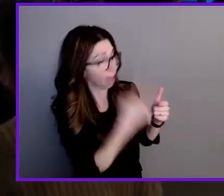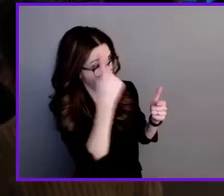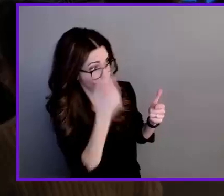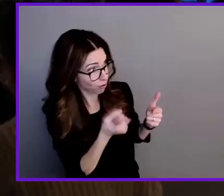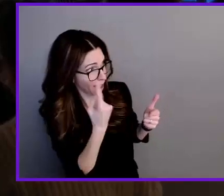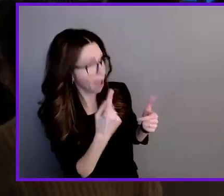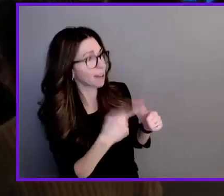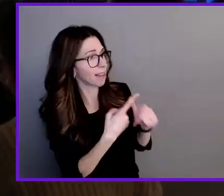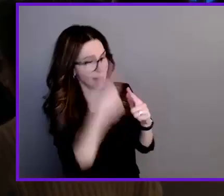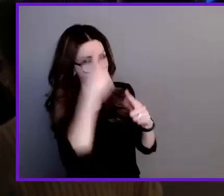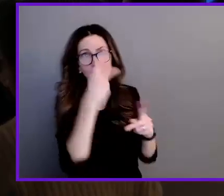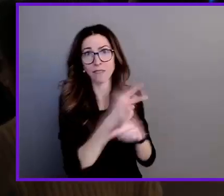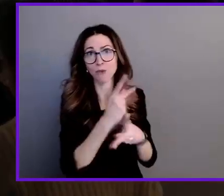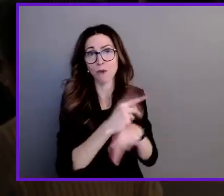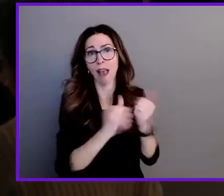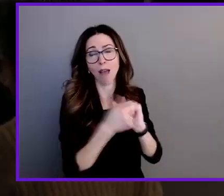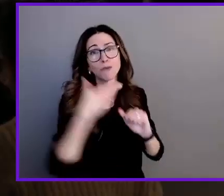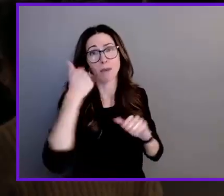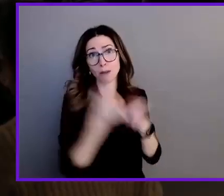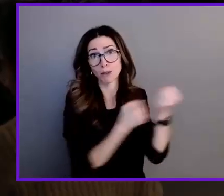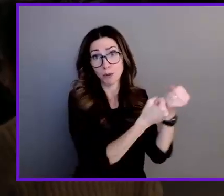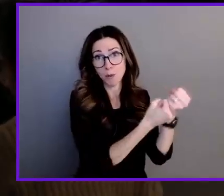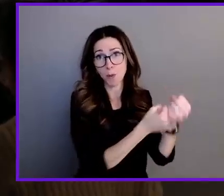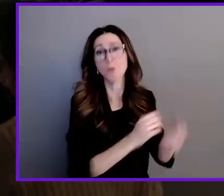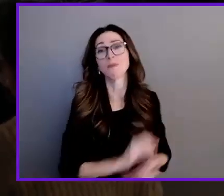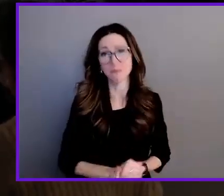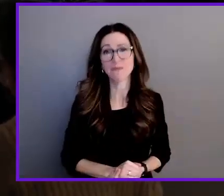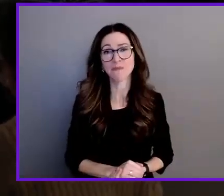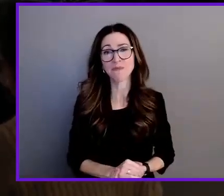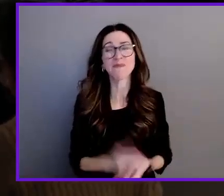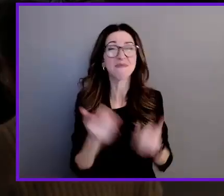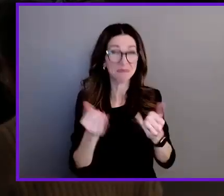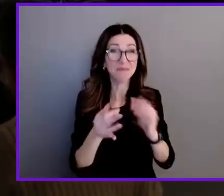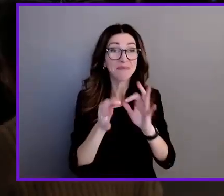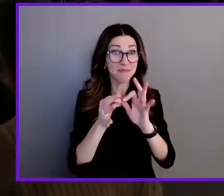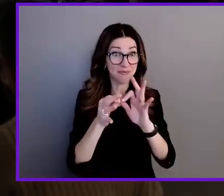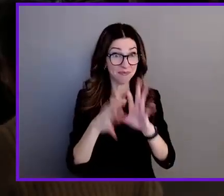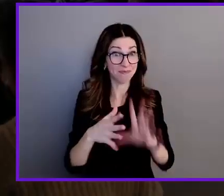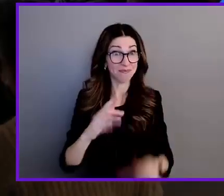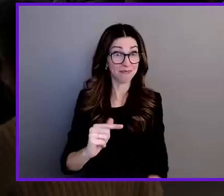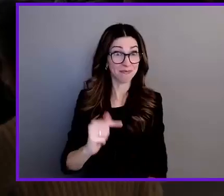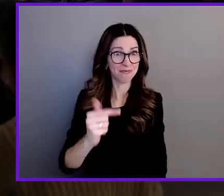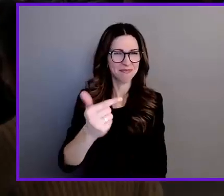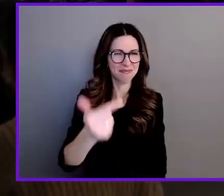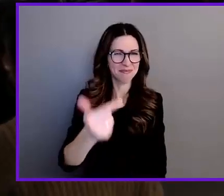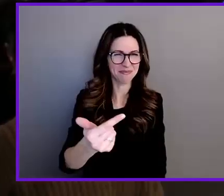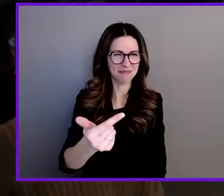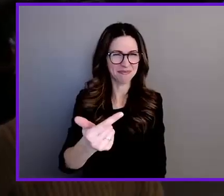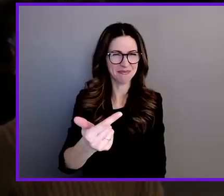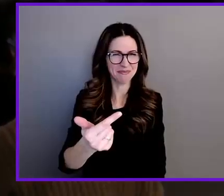The managers and agents are a small group of people